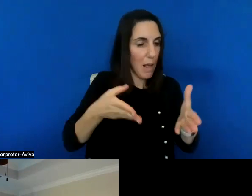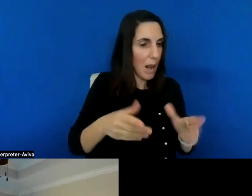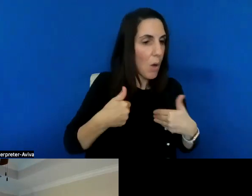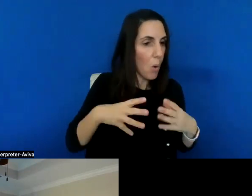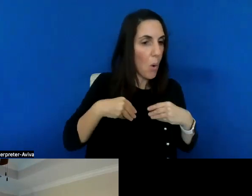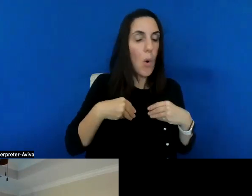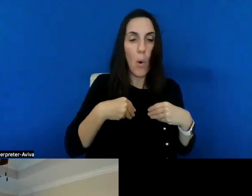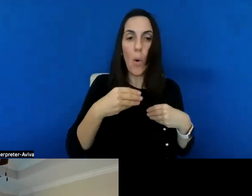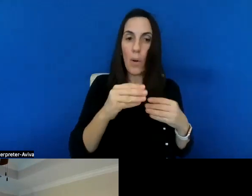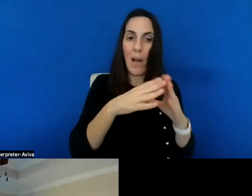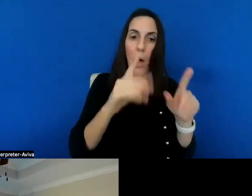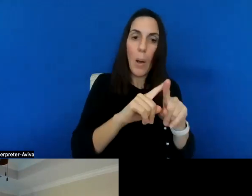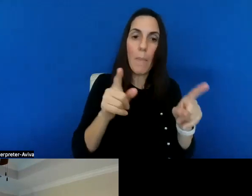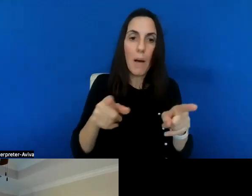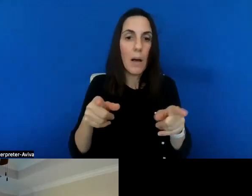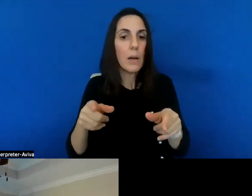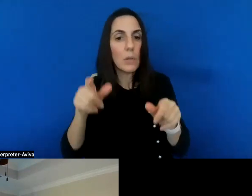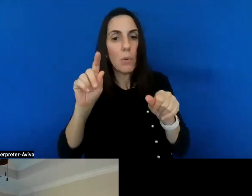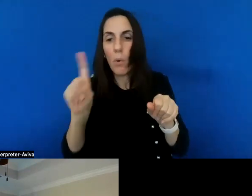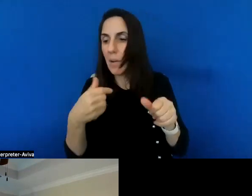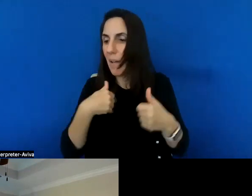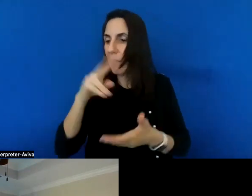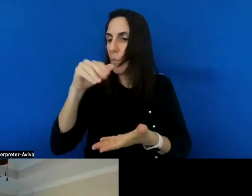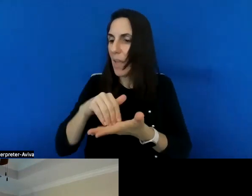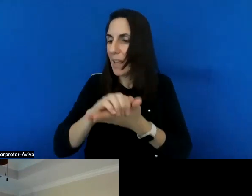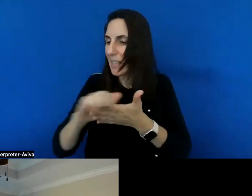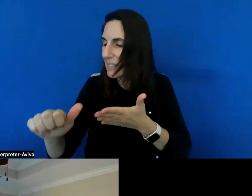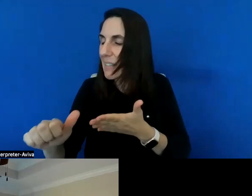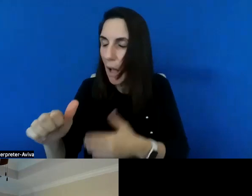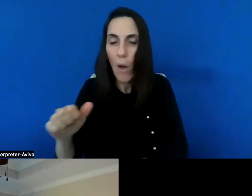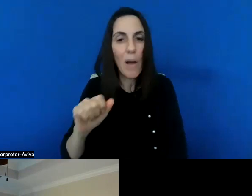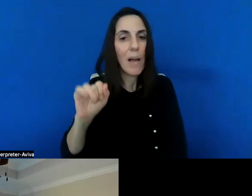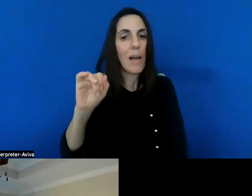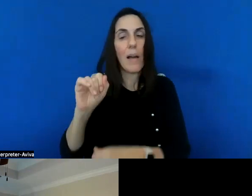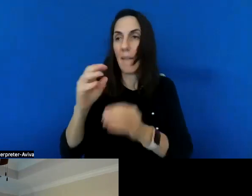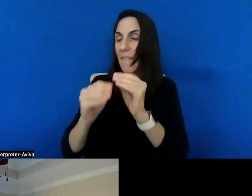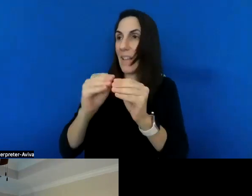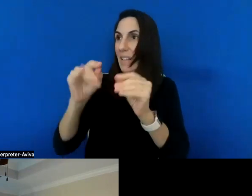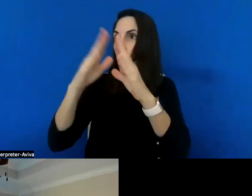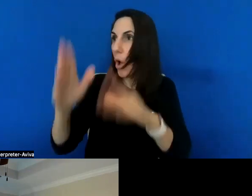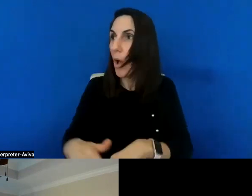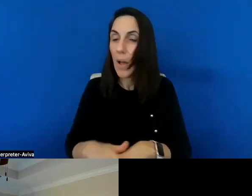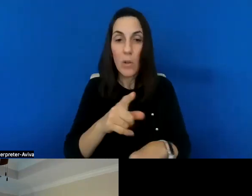fix something if it breaks. 11:12:04 So you know, you can have Medicaid. Let's just say and own a house on a vehicle. 11:12:08 But $2,000, delivered you could have